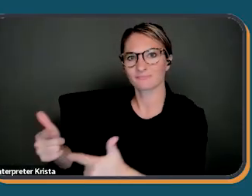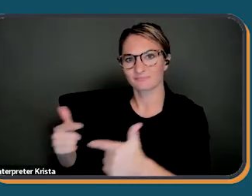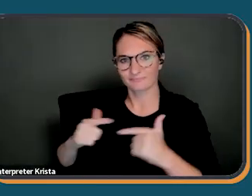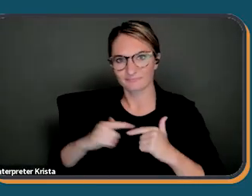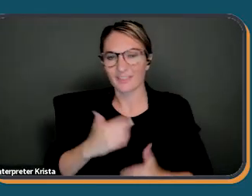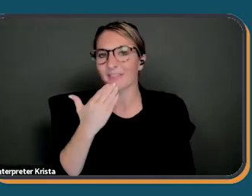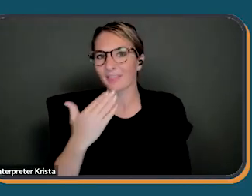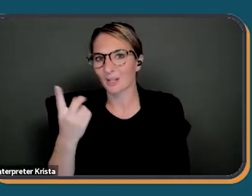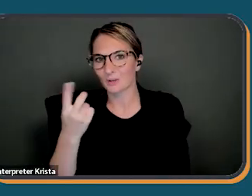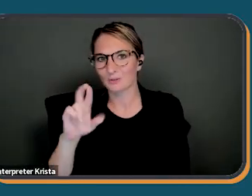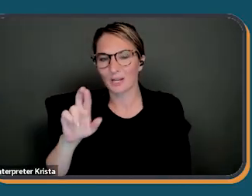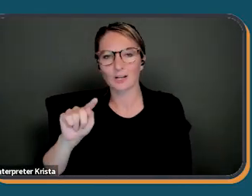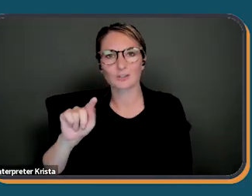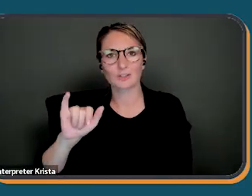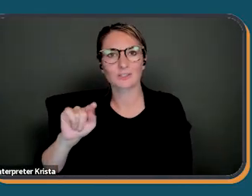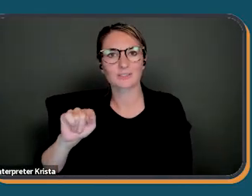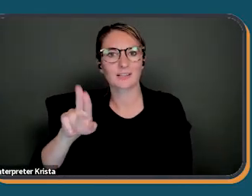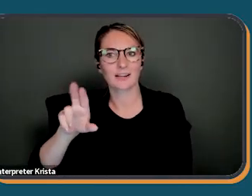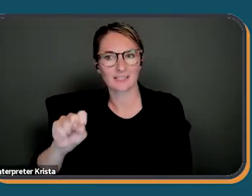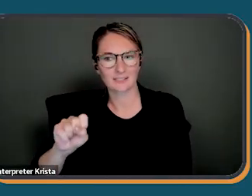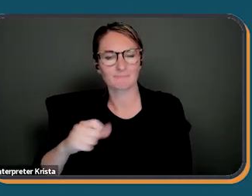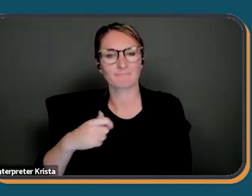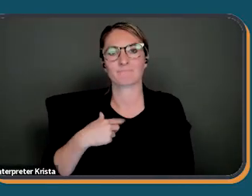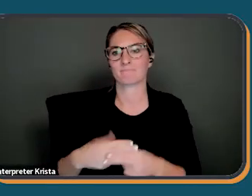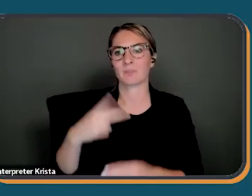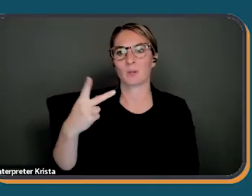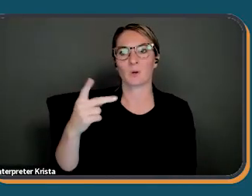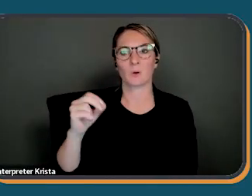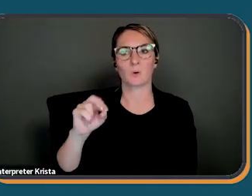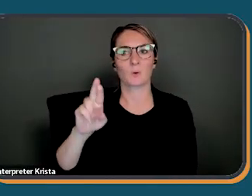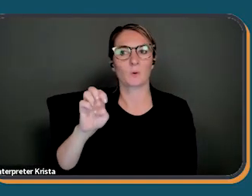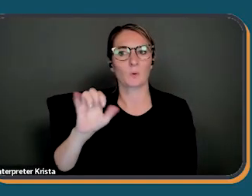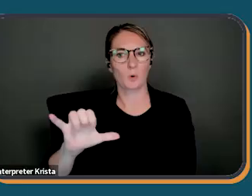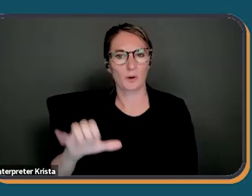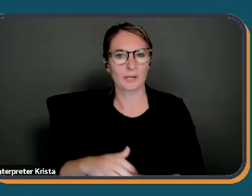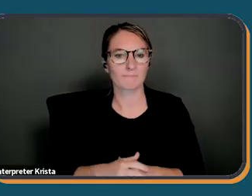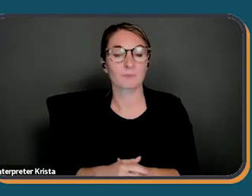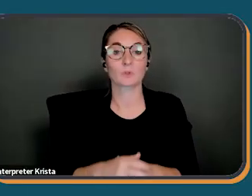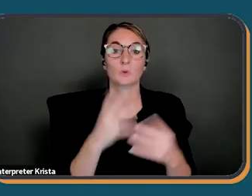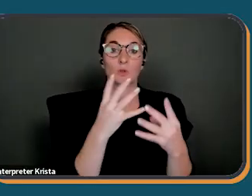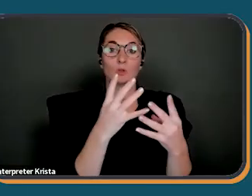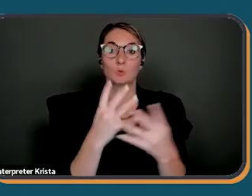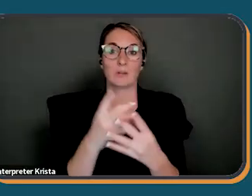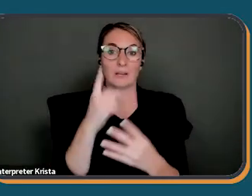So Screening for All is a CDC-funded project through the National Center on Birth Defects and Developmental Disabilities.